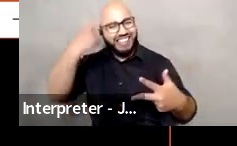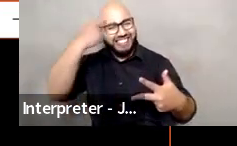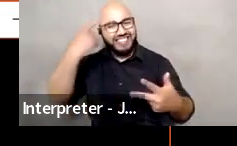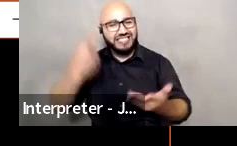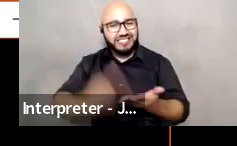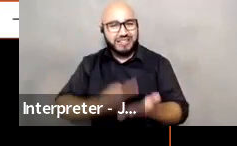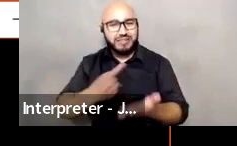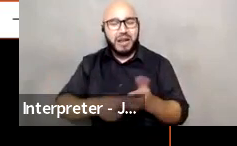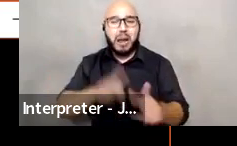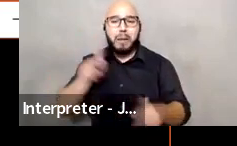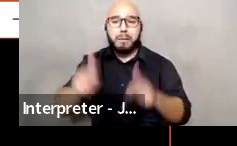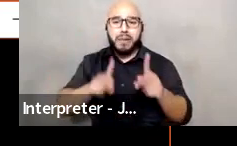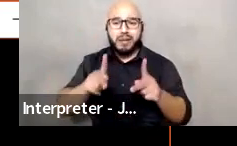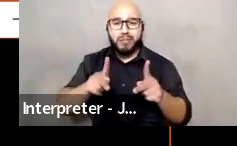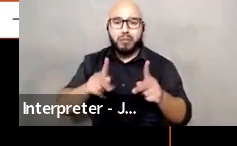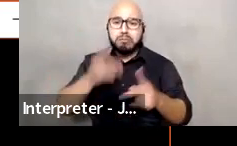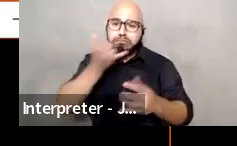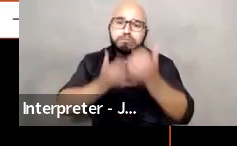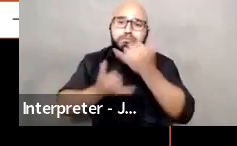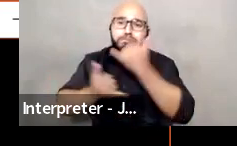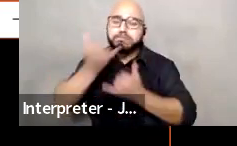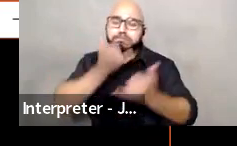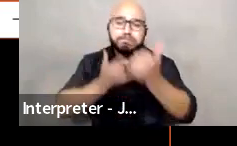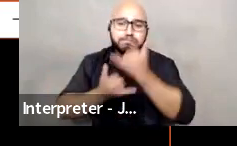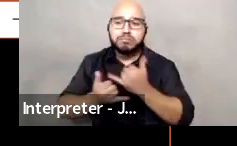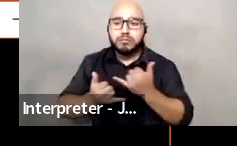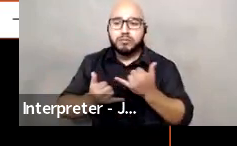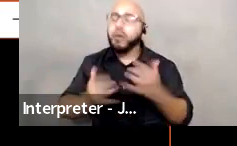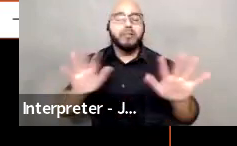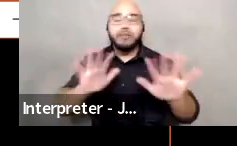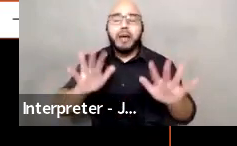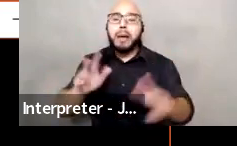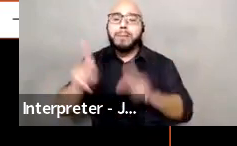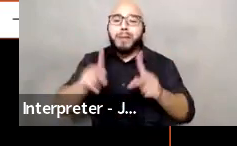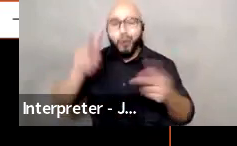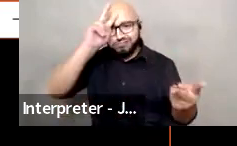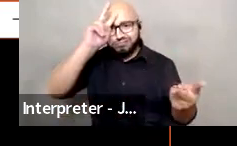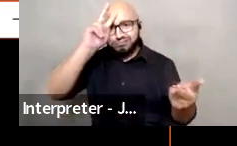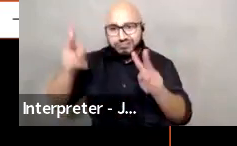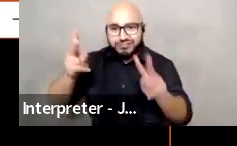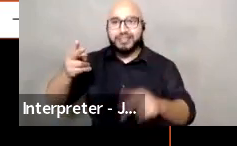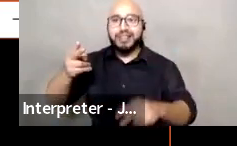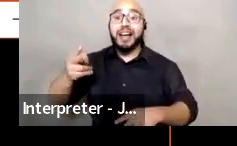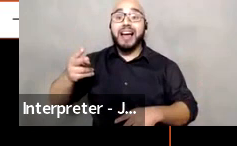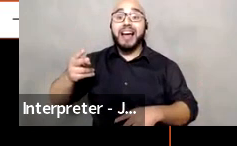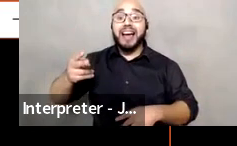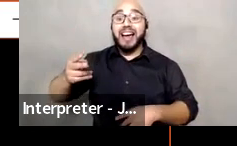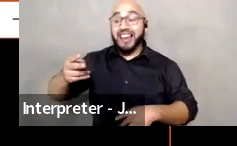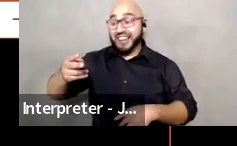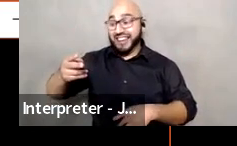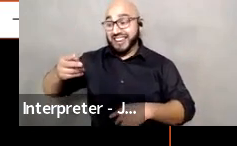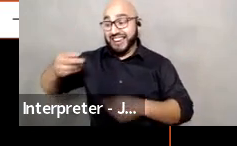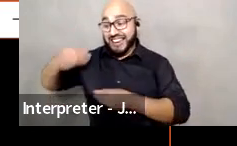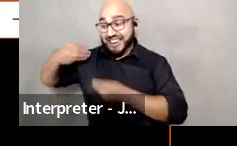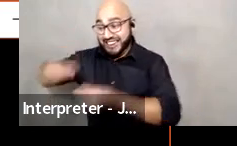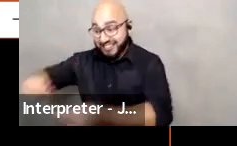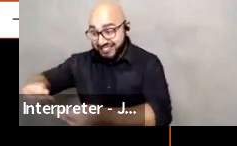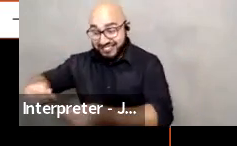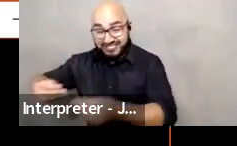People make mistakes. I mean, people mistake. History for heritage or heritage for history. That is.